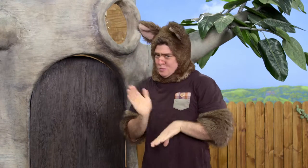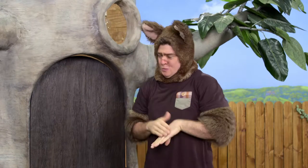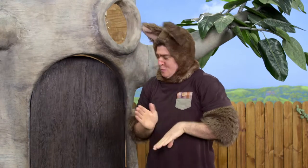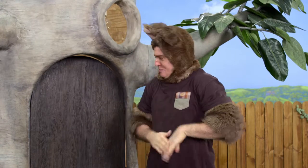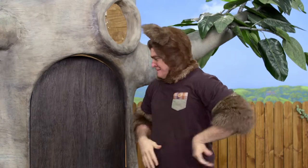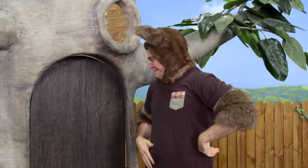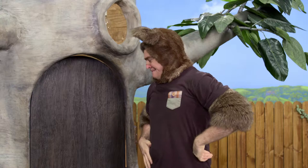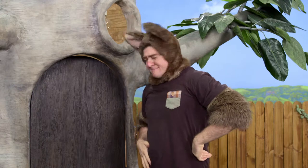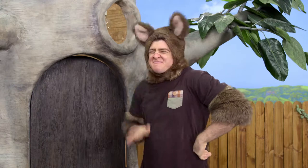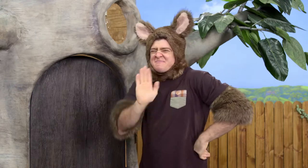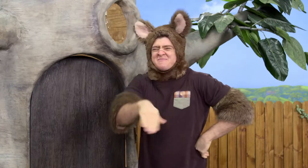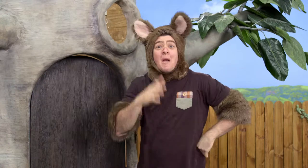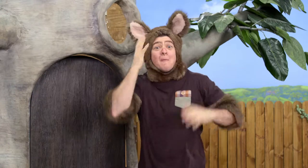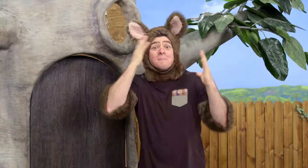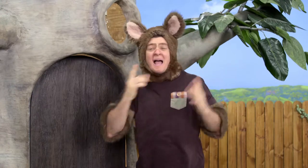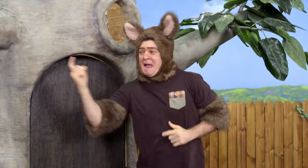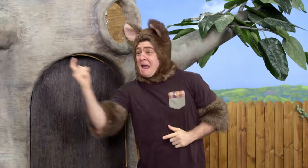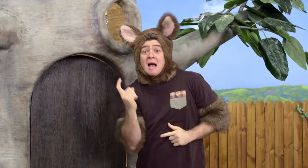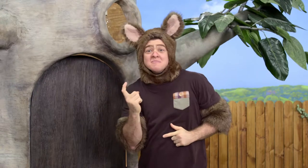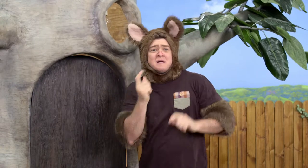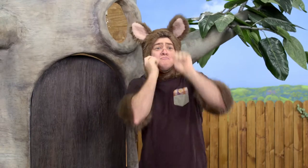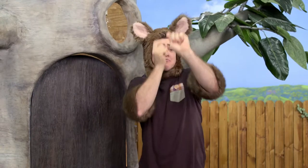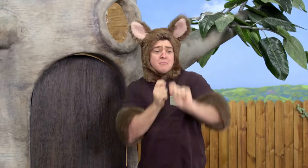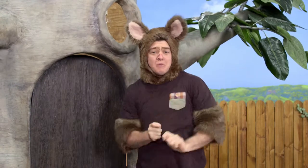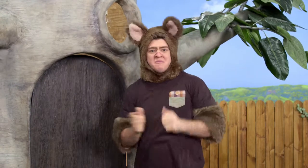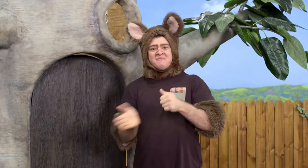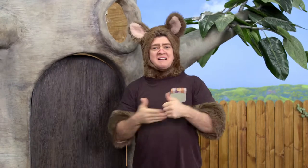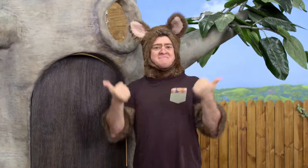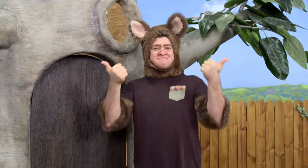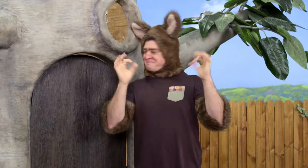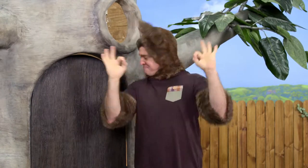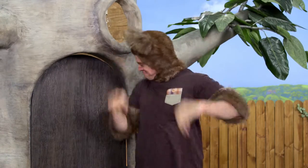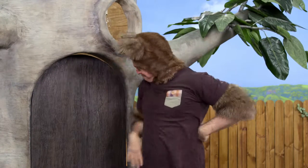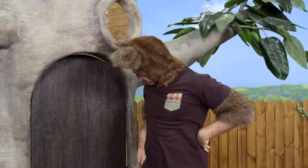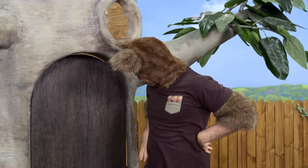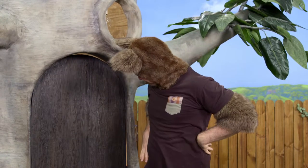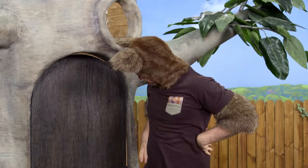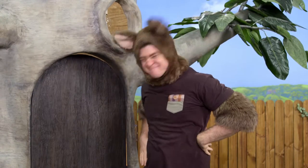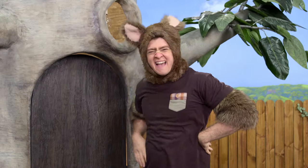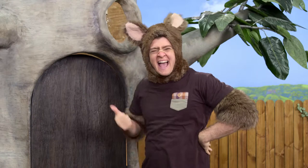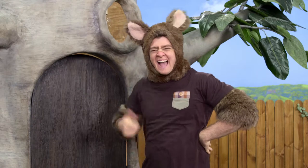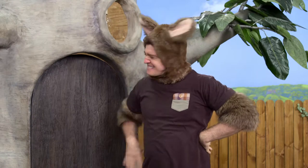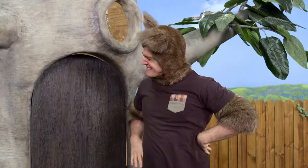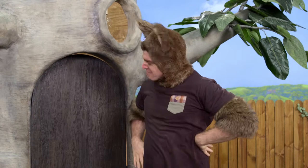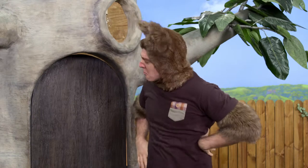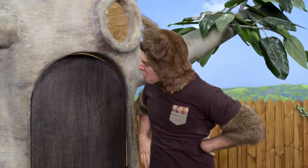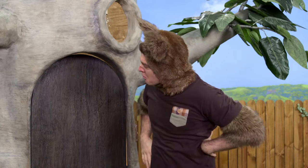But that's OK, though, because Amanda came and used her hammer and she fixed it for me. Yeah.